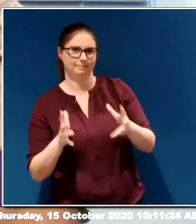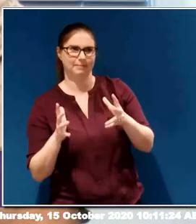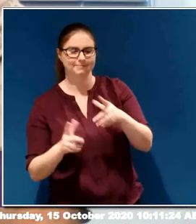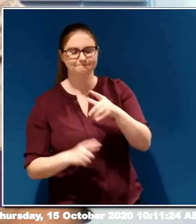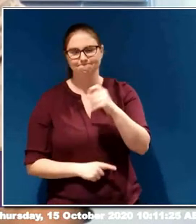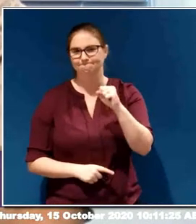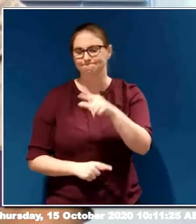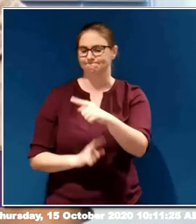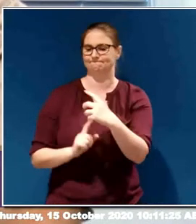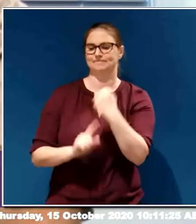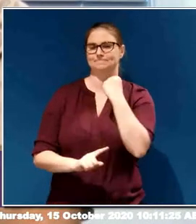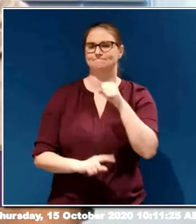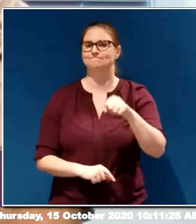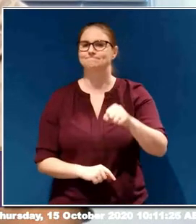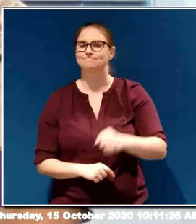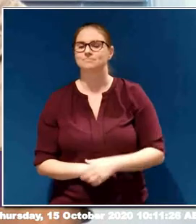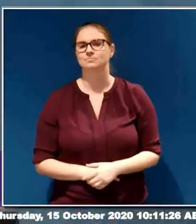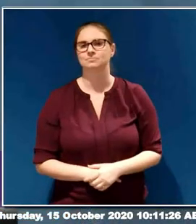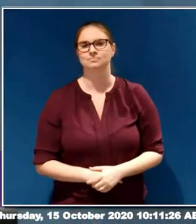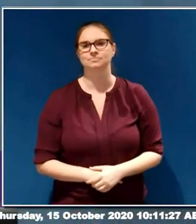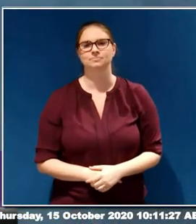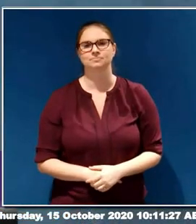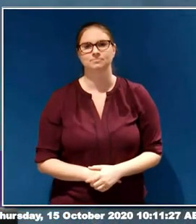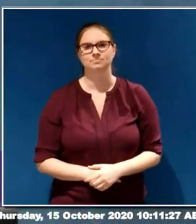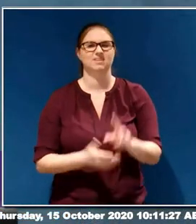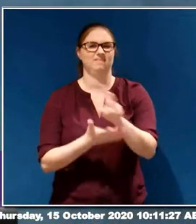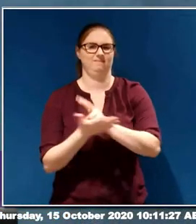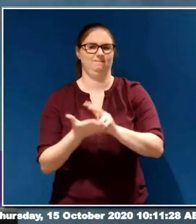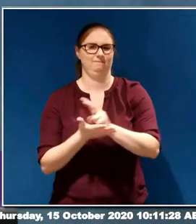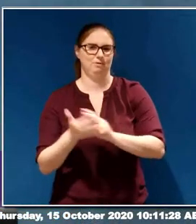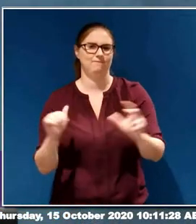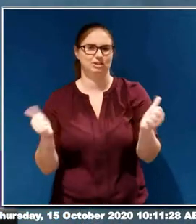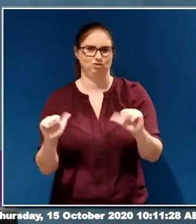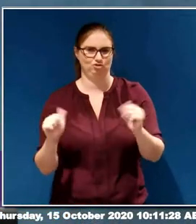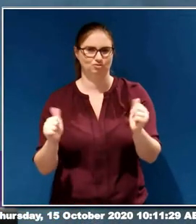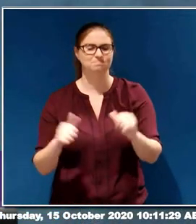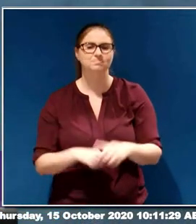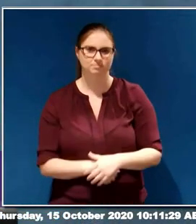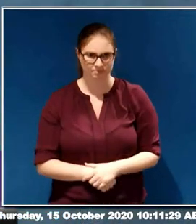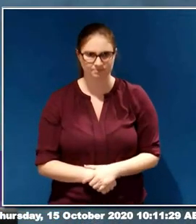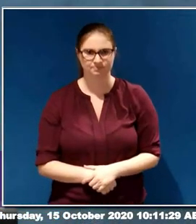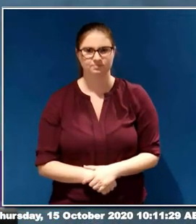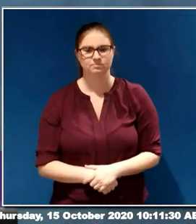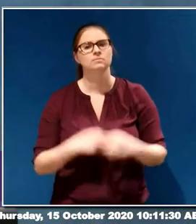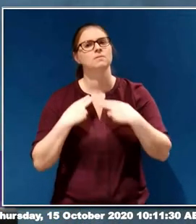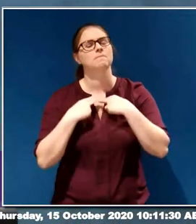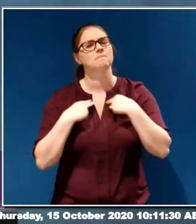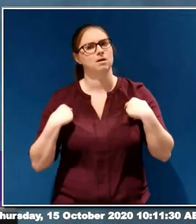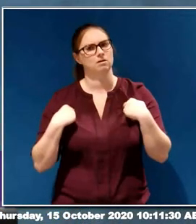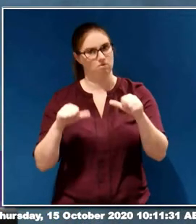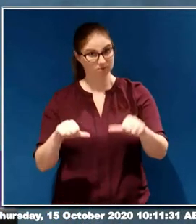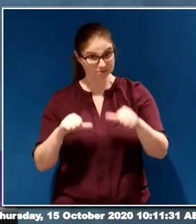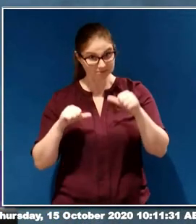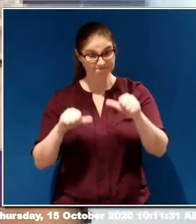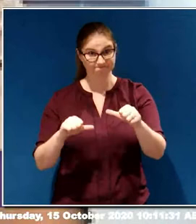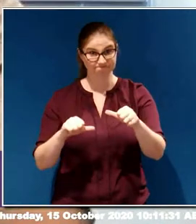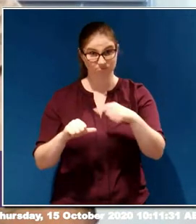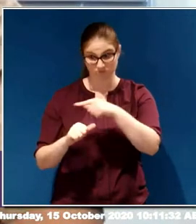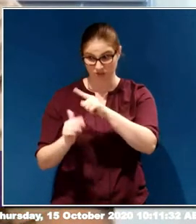Alright, was Jack assessed in that year, can you tell the Commissioners about that? Yeah.